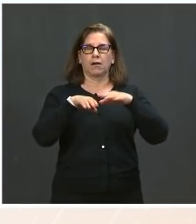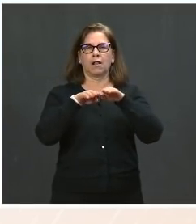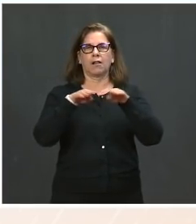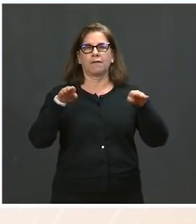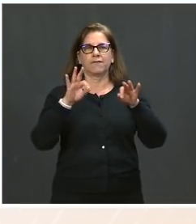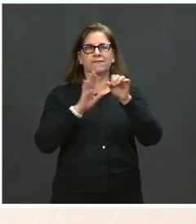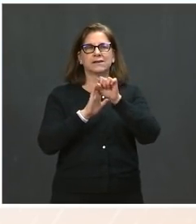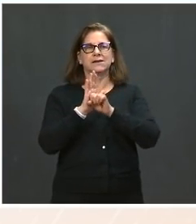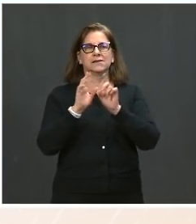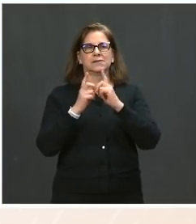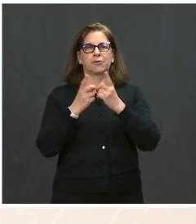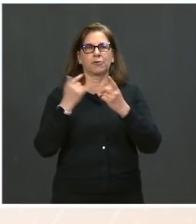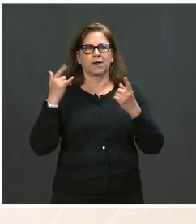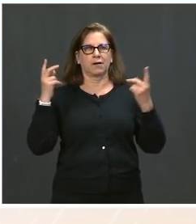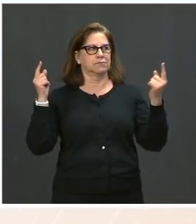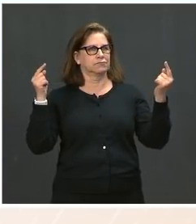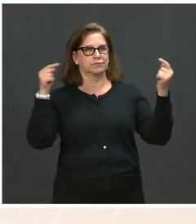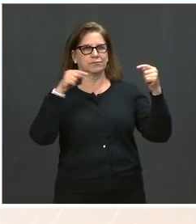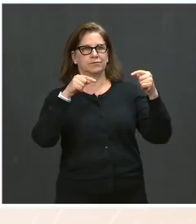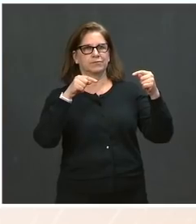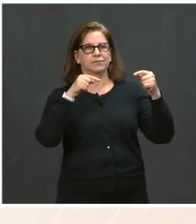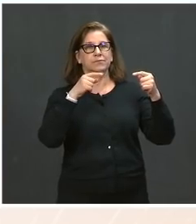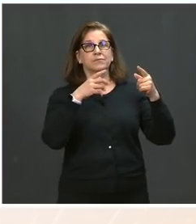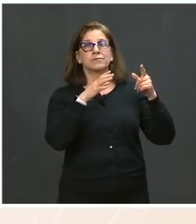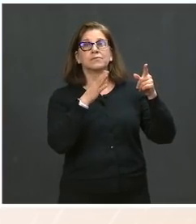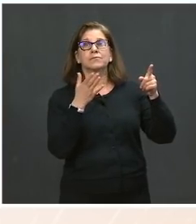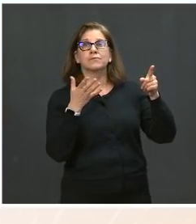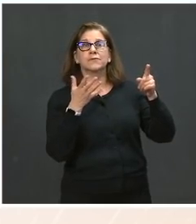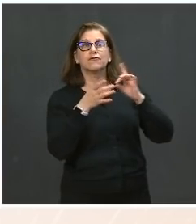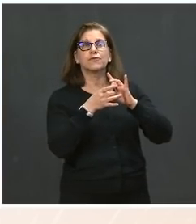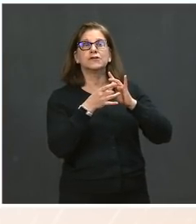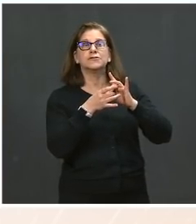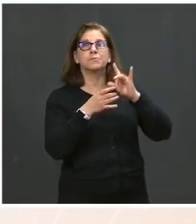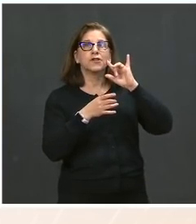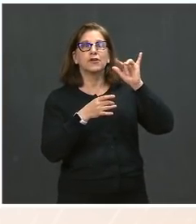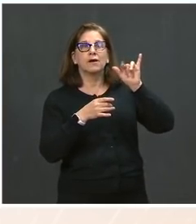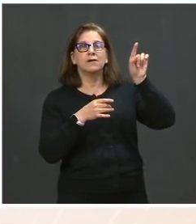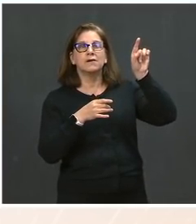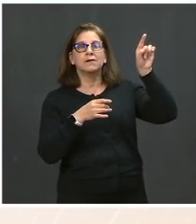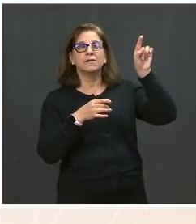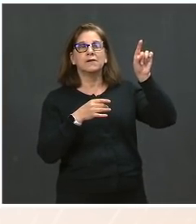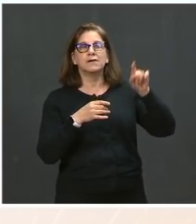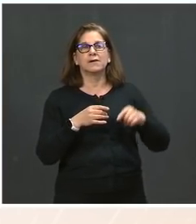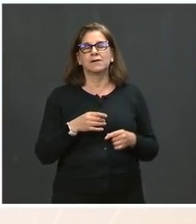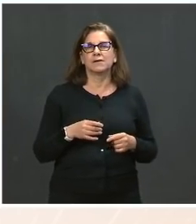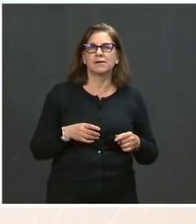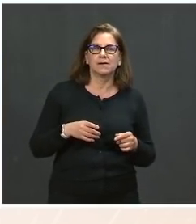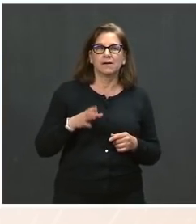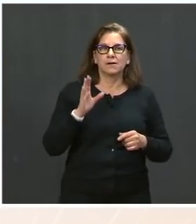we'll see if he has an update on those engagements today in his briefing. Go ahead, Francesca. The Press: Thanks, Jen. Florida Governor Ron DeSantis